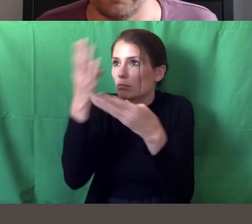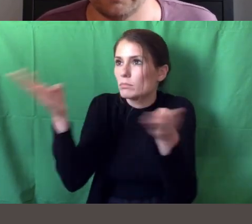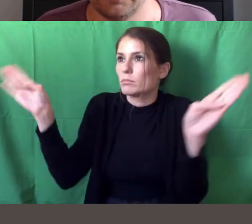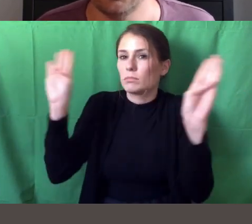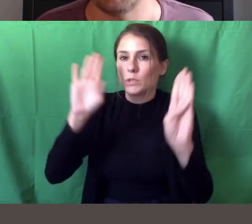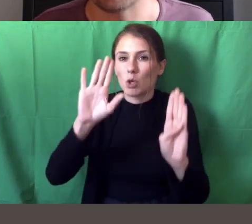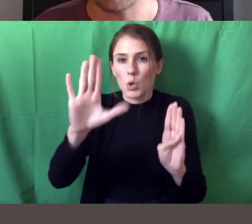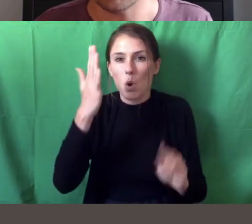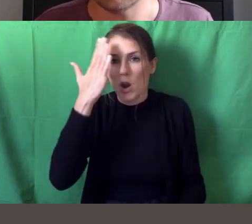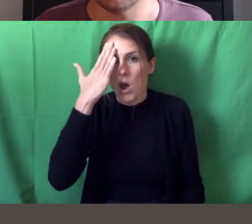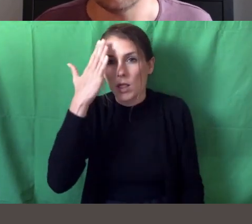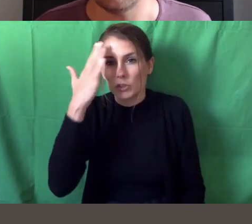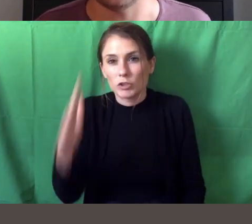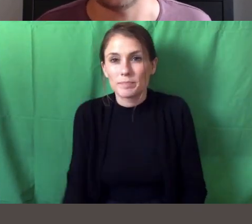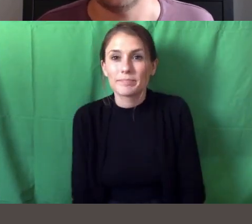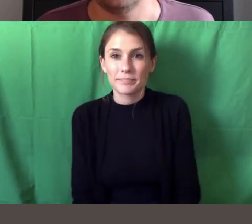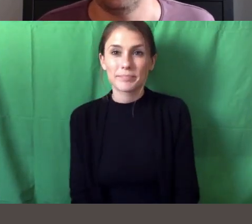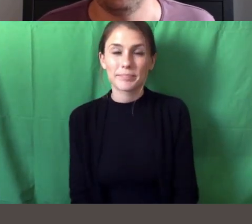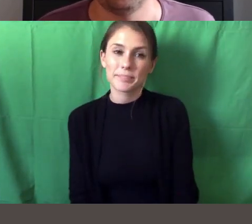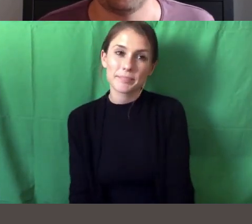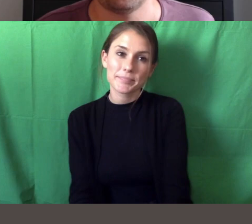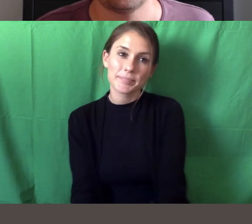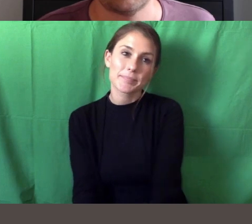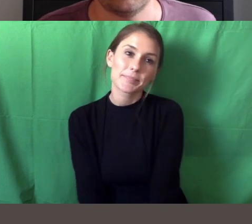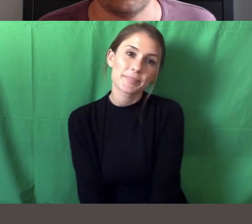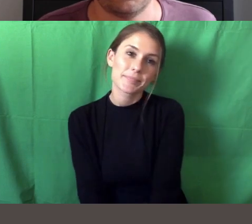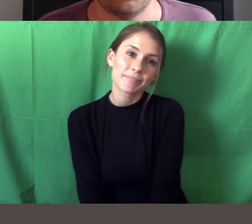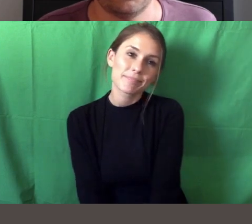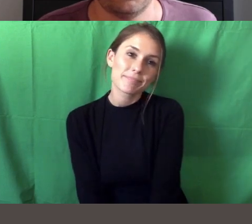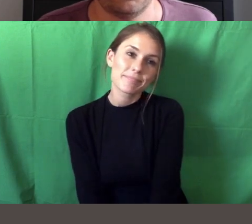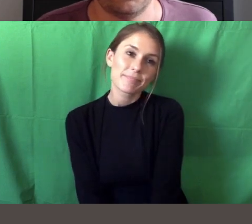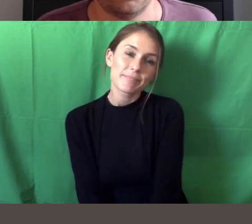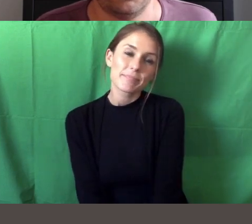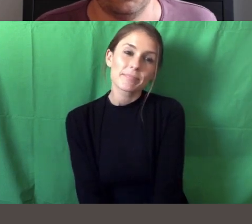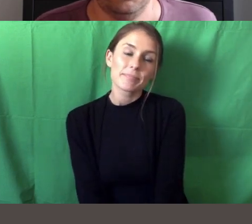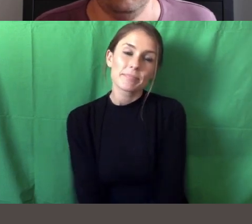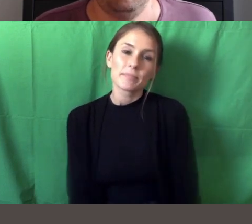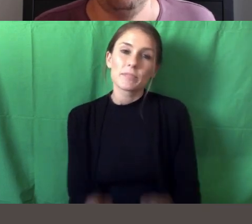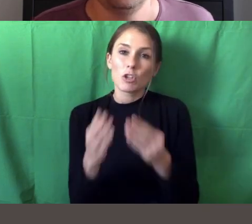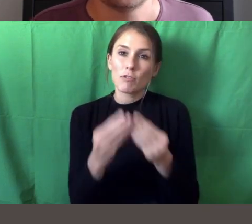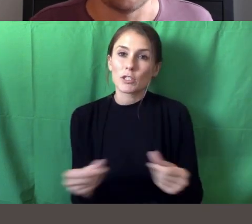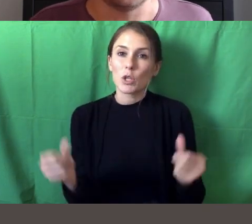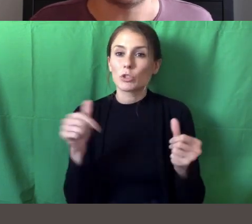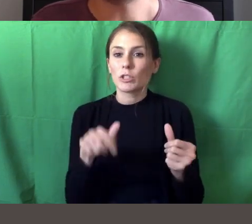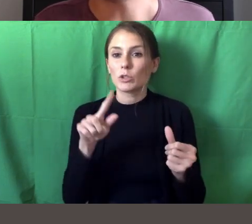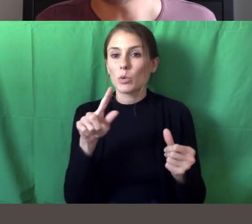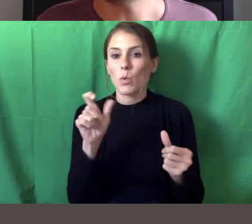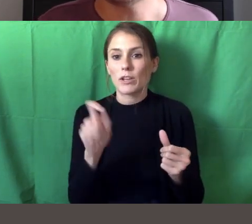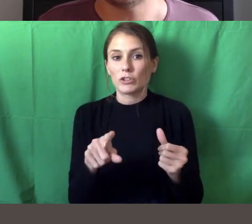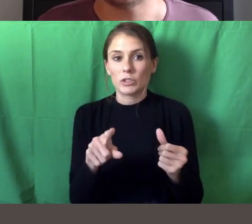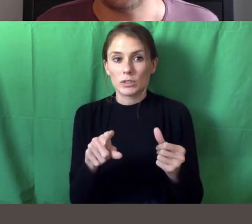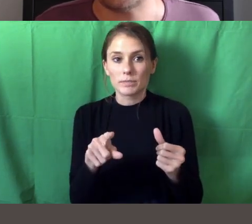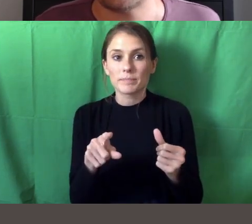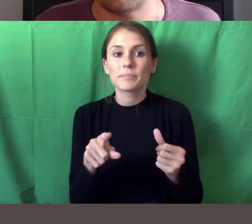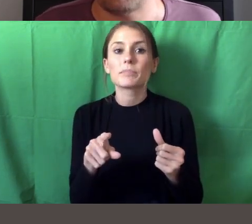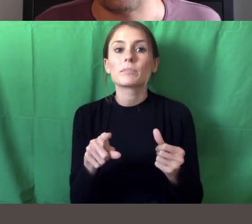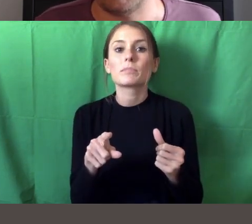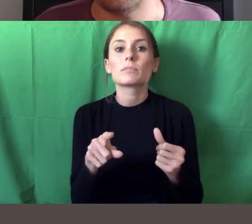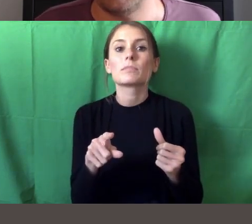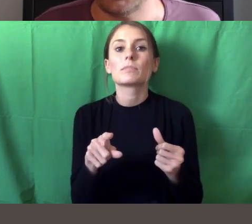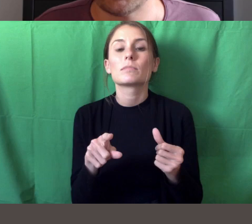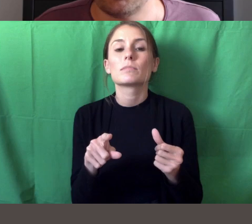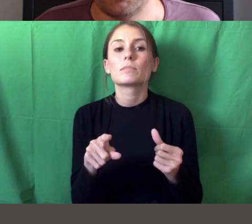with other people in the open source field to broaden your knowledge. So the resolution